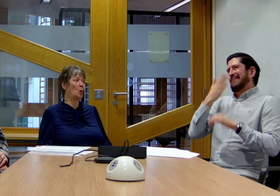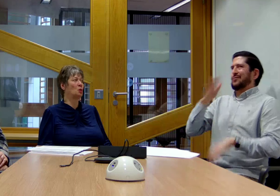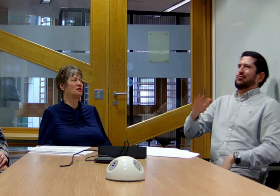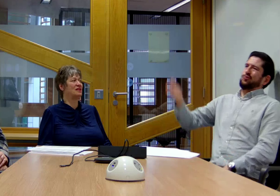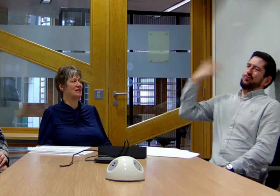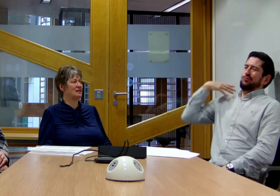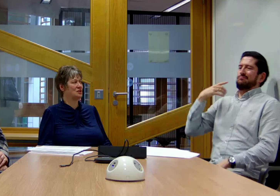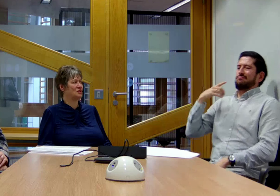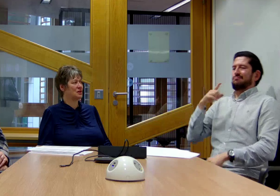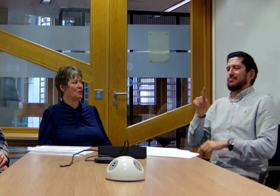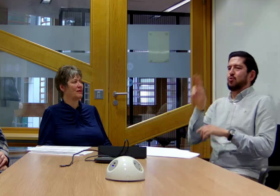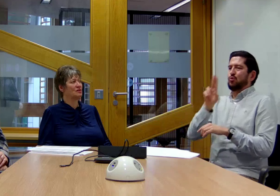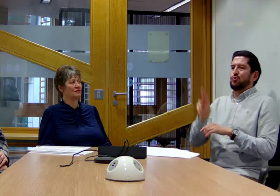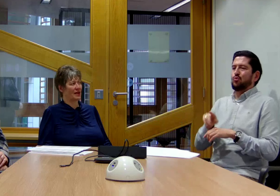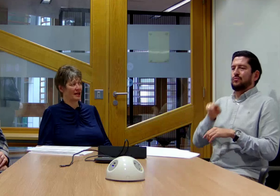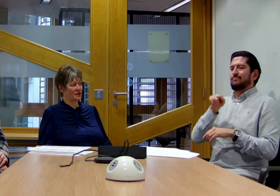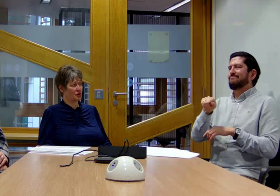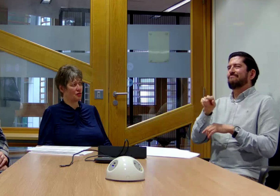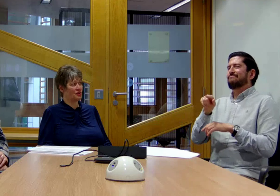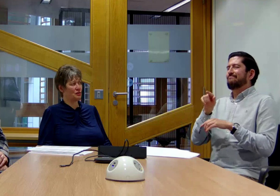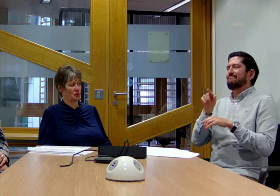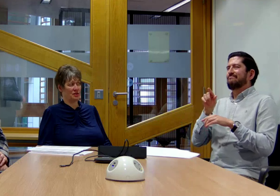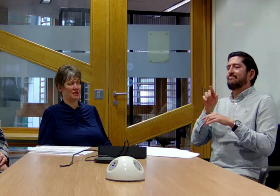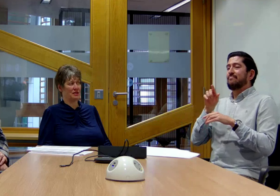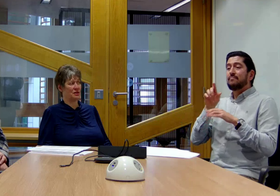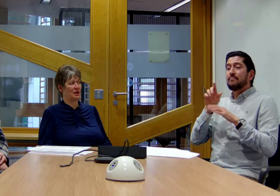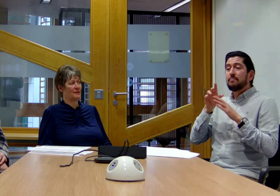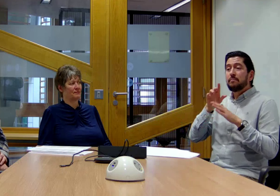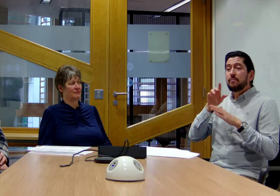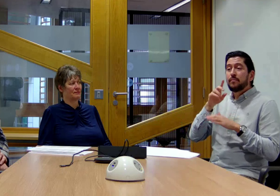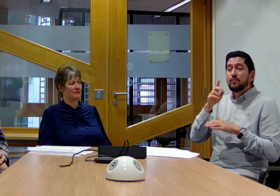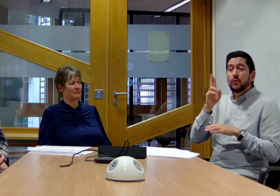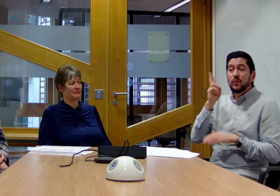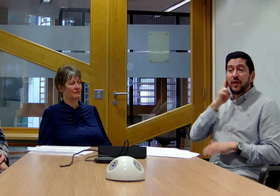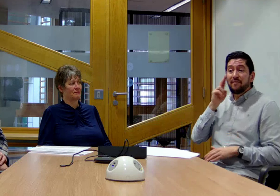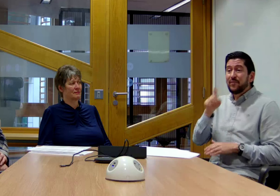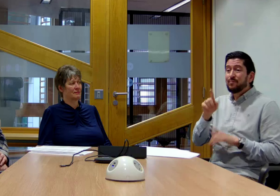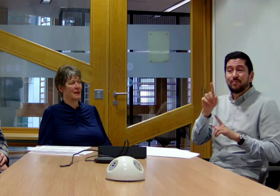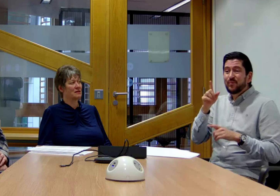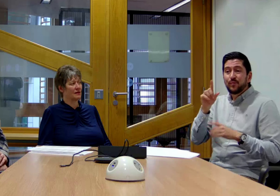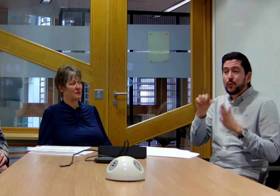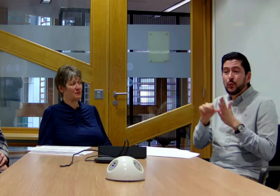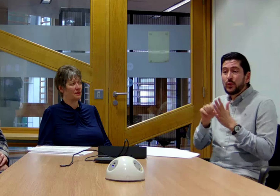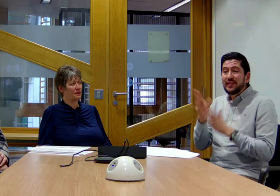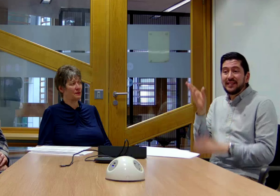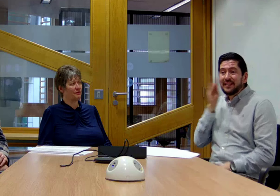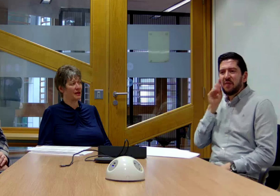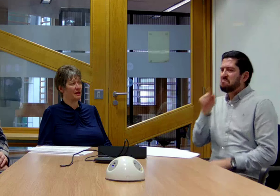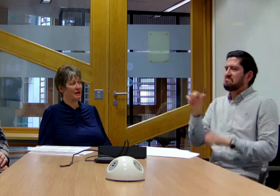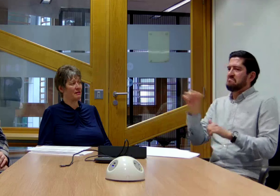Unlike previously in the old days, with different attitudes in those days.